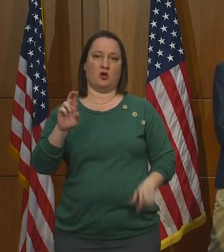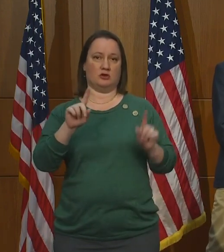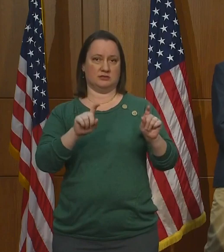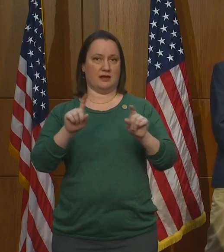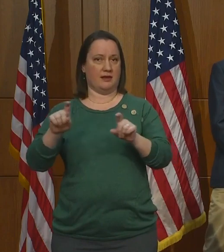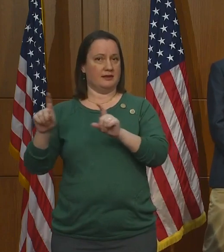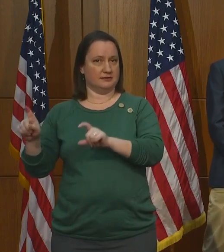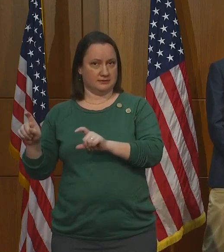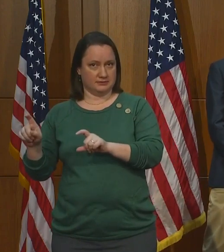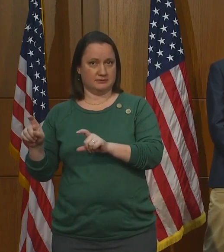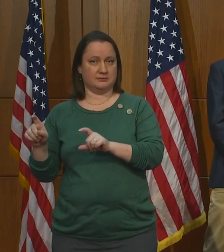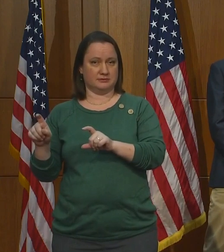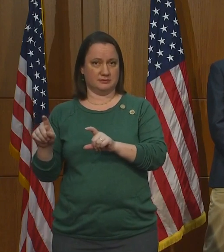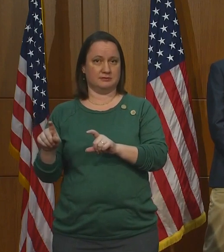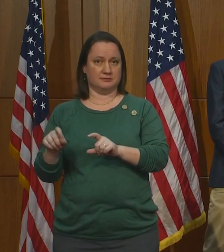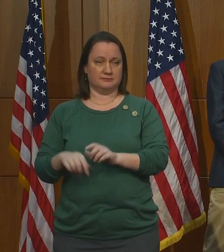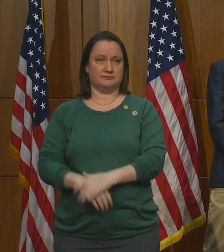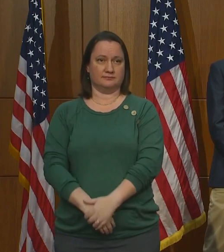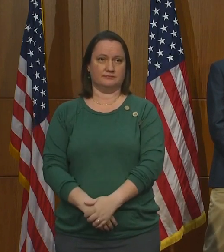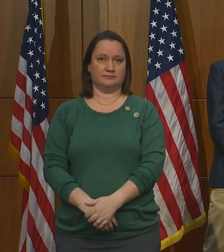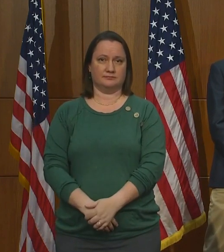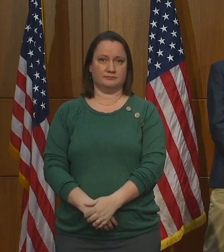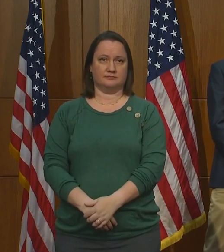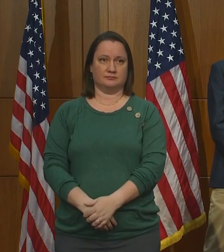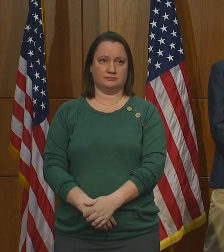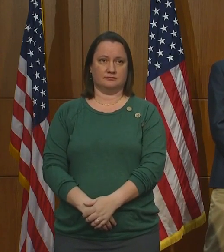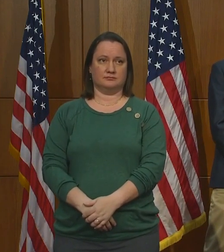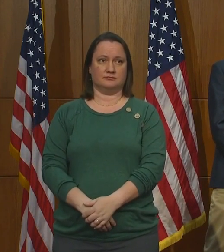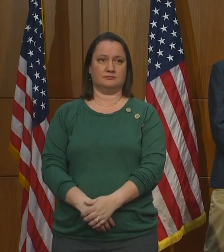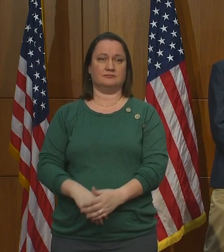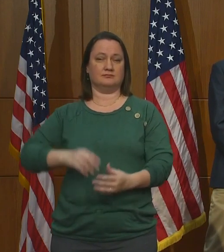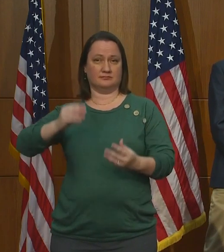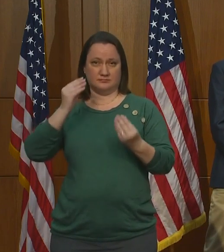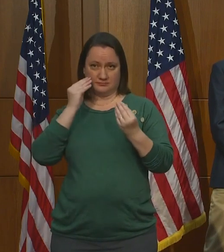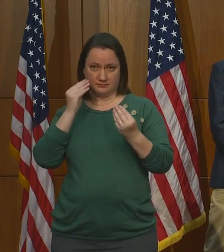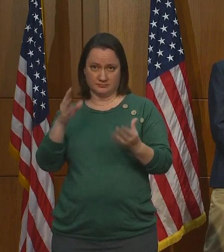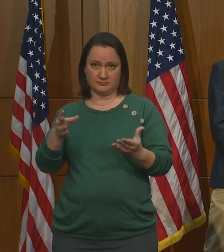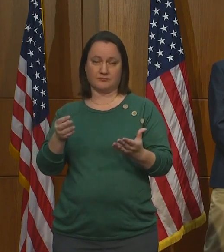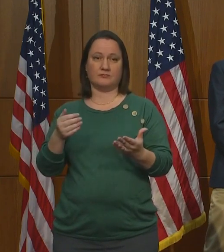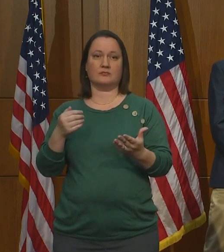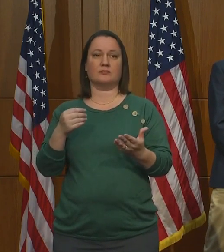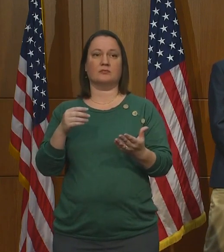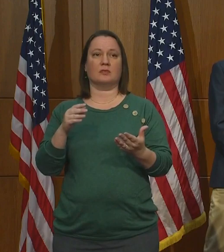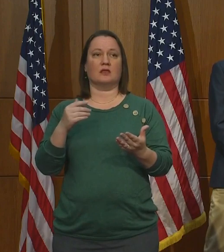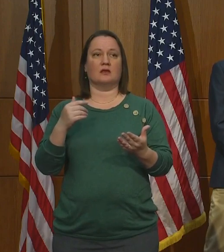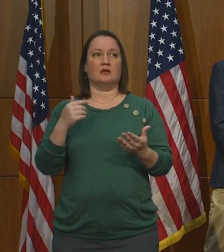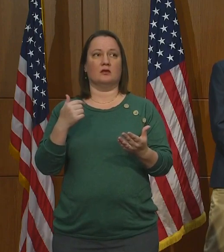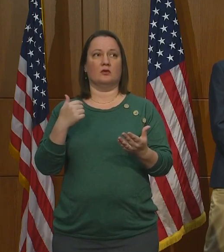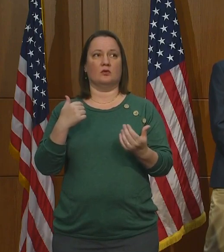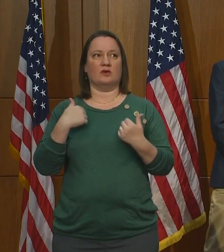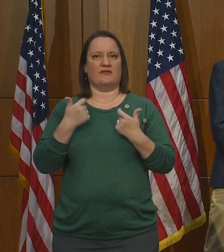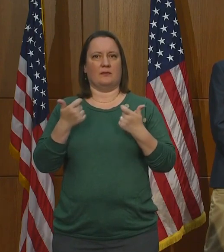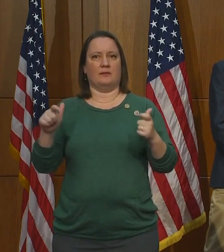TWO HUNDRED AND SIXTY A NEW P.